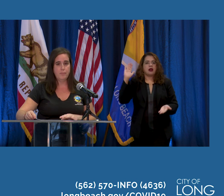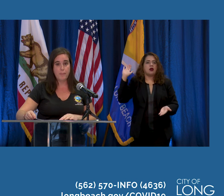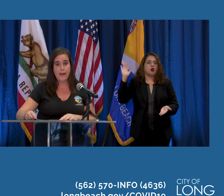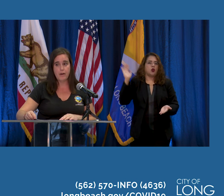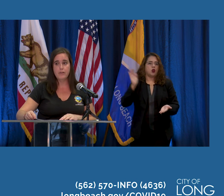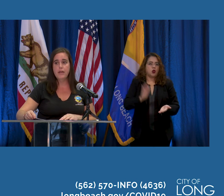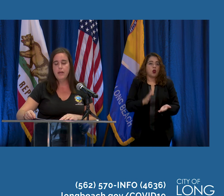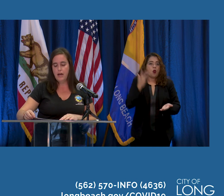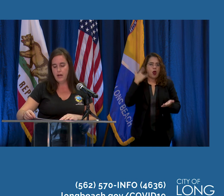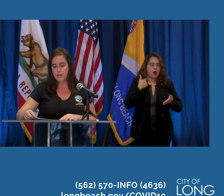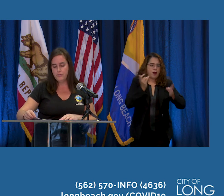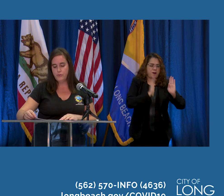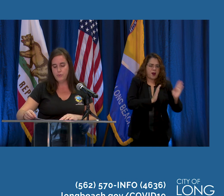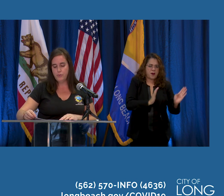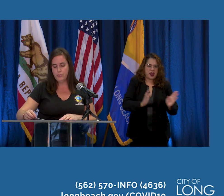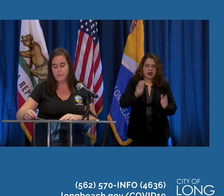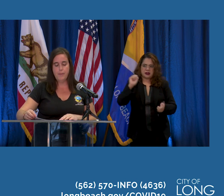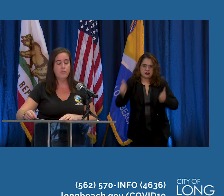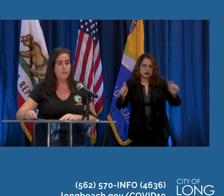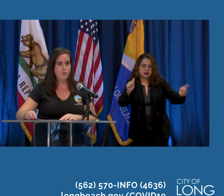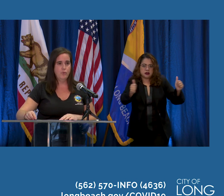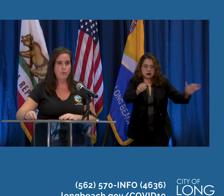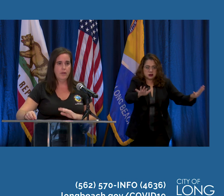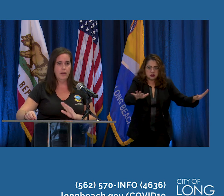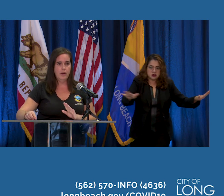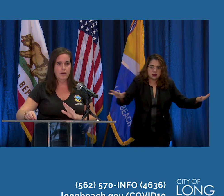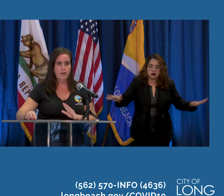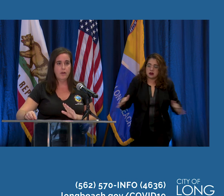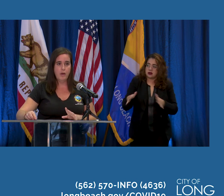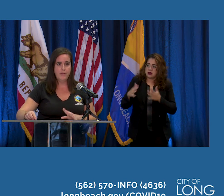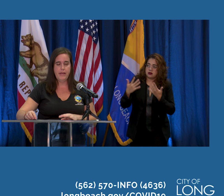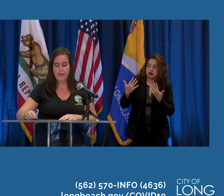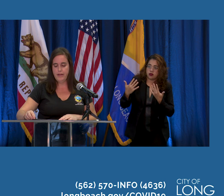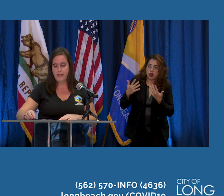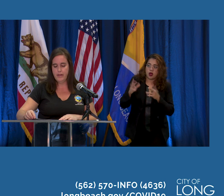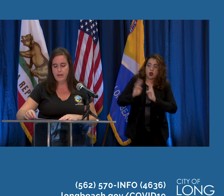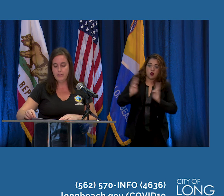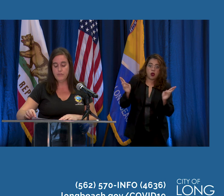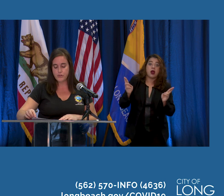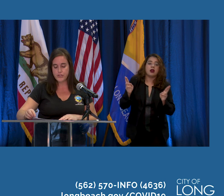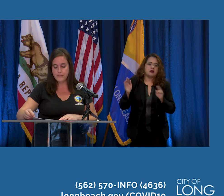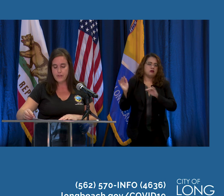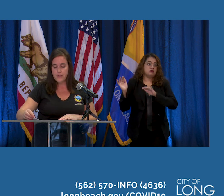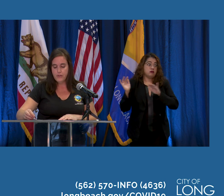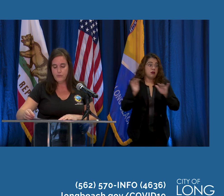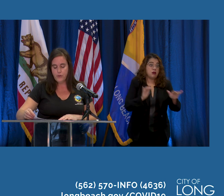prepared to be able to accommodate any surges.